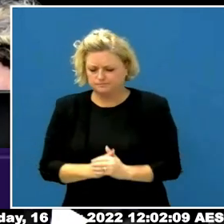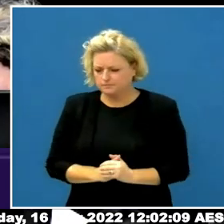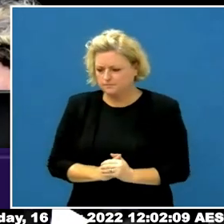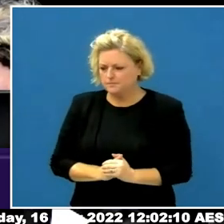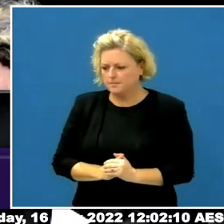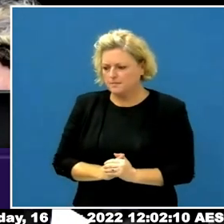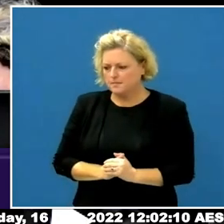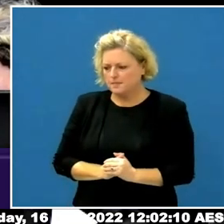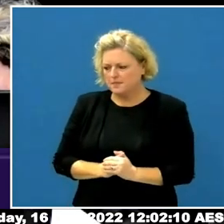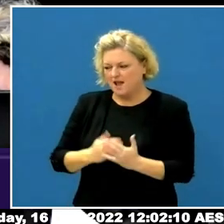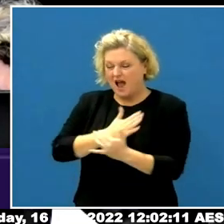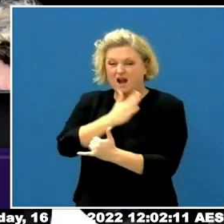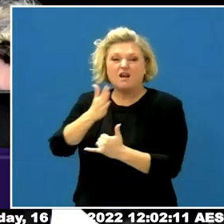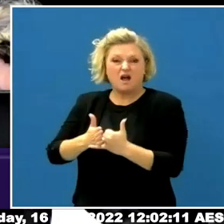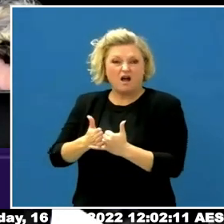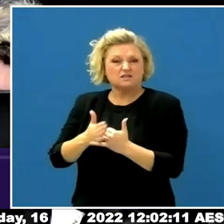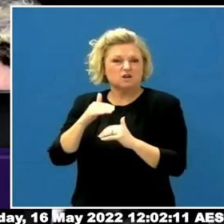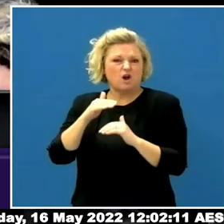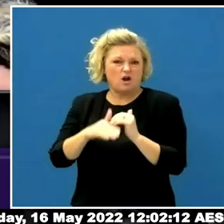abused by Daniel Nuumaalii.